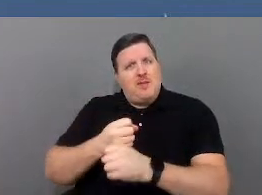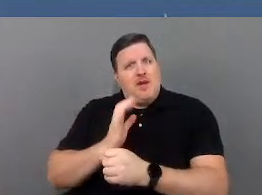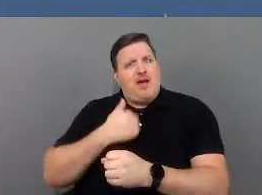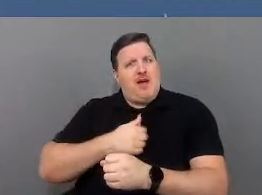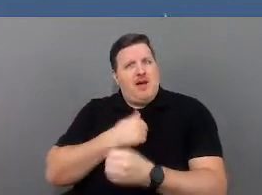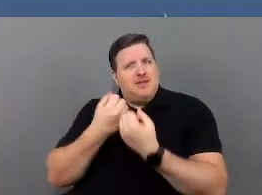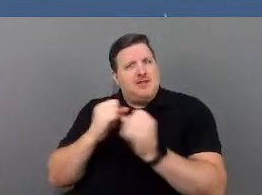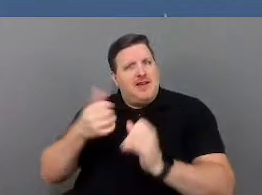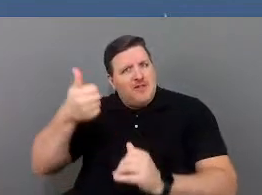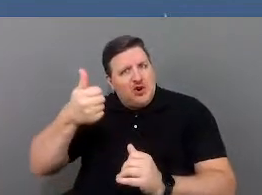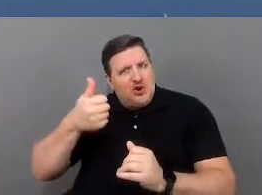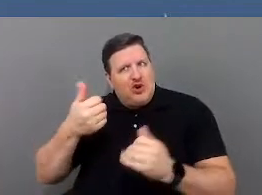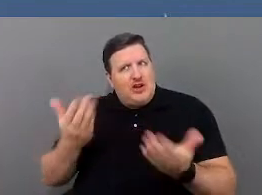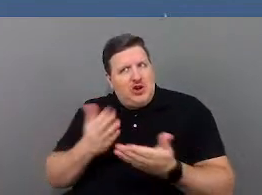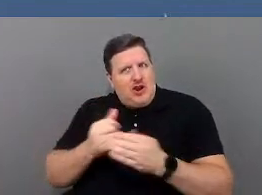CHAMPIONS AND I LOOK FORWARD TO SEEING THOSE DEEP CUTS